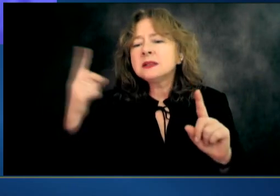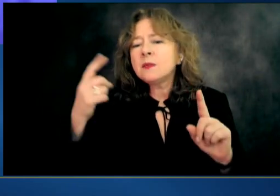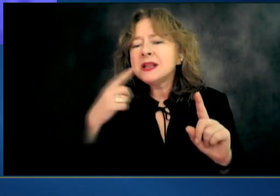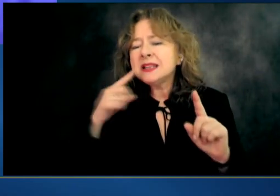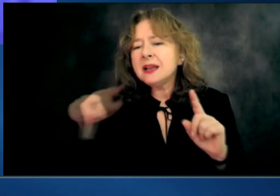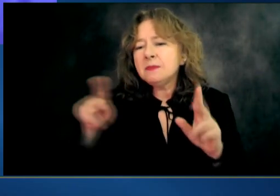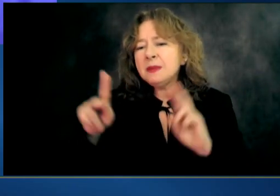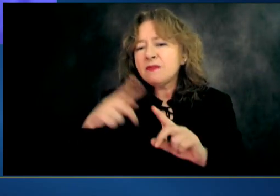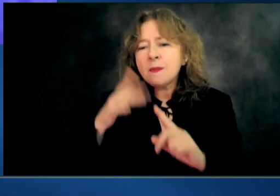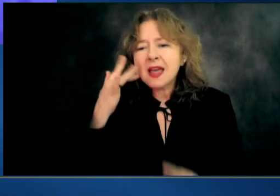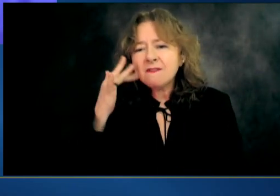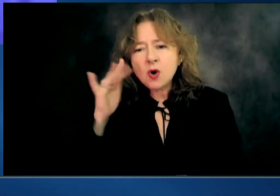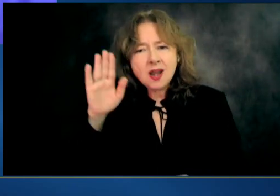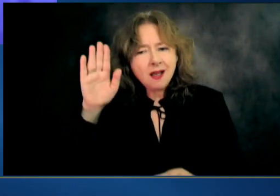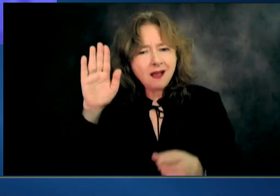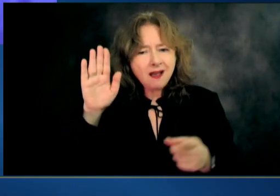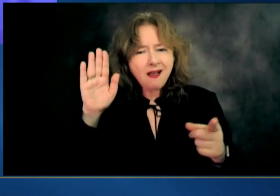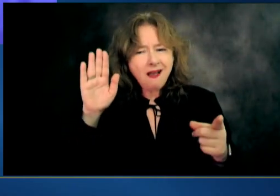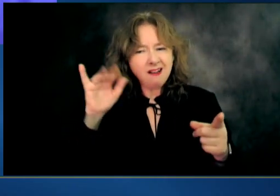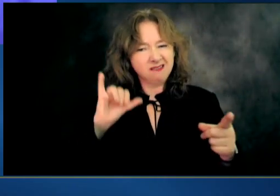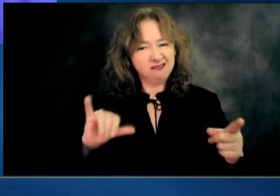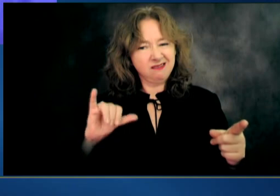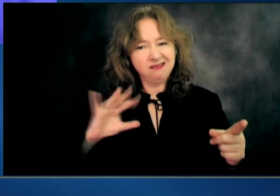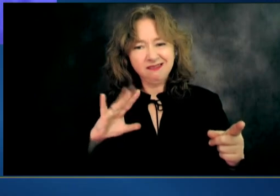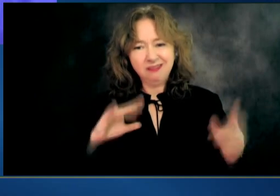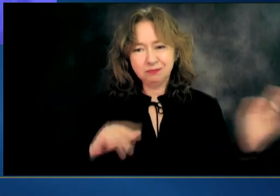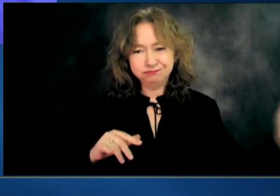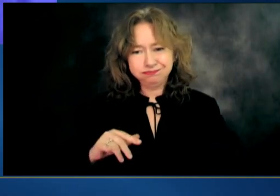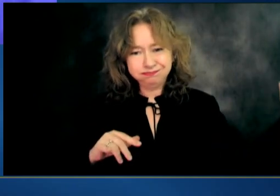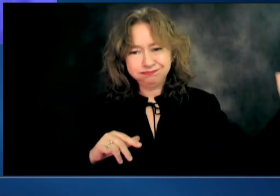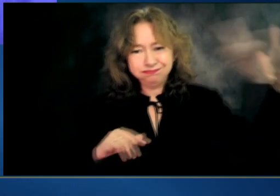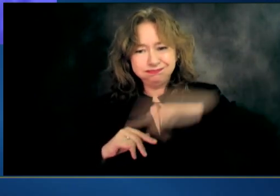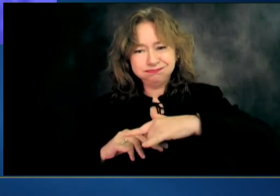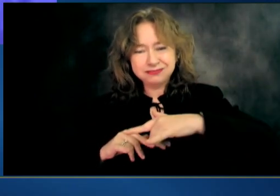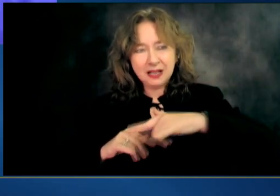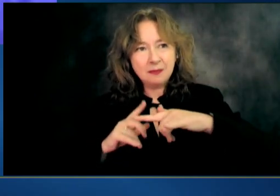my God. Good deal. What happened? You didn't bring the weather with you.